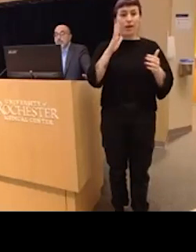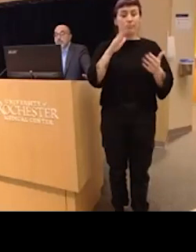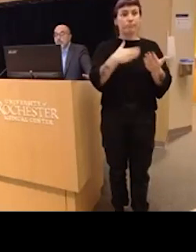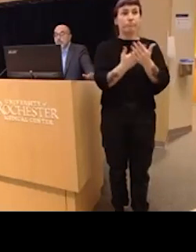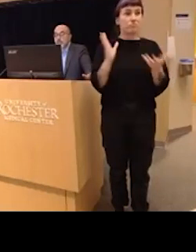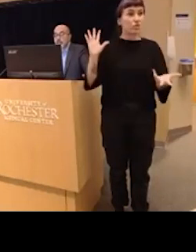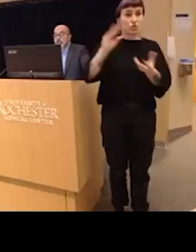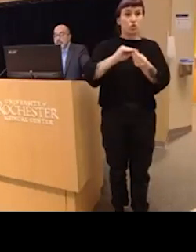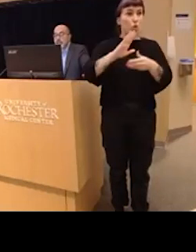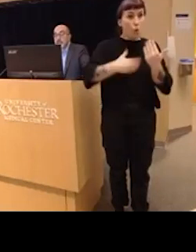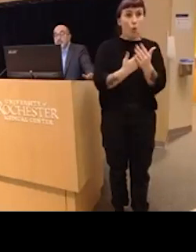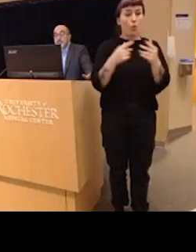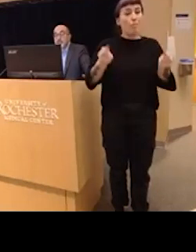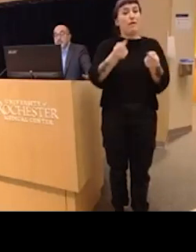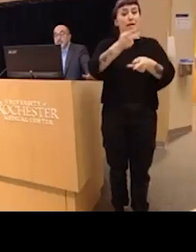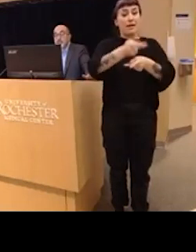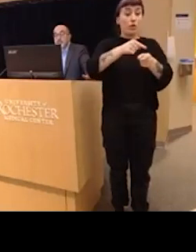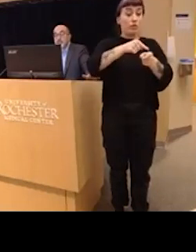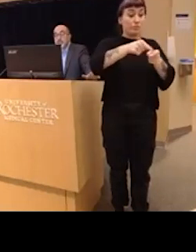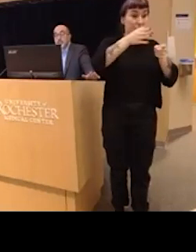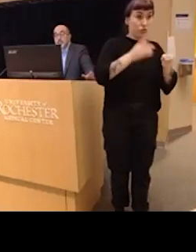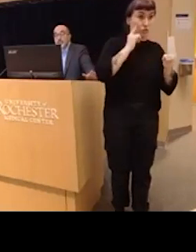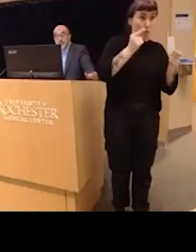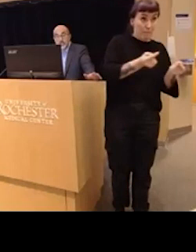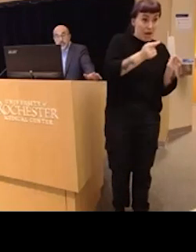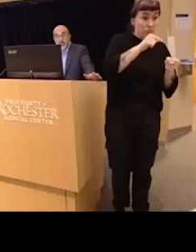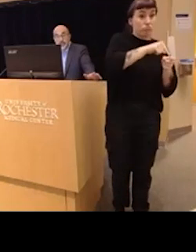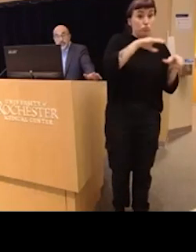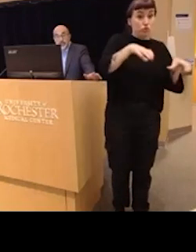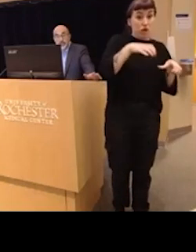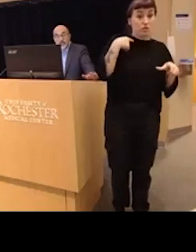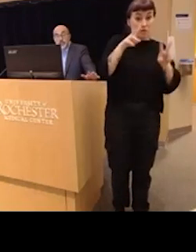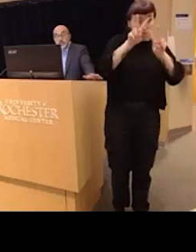Pain Care where there's a pain specialist who you know does this comprehensive assessment and comes